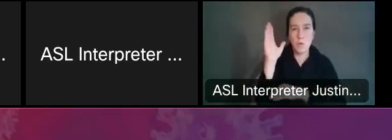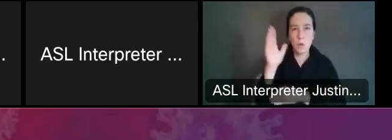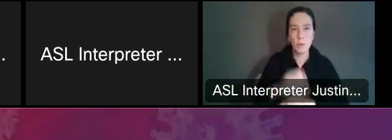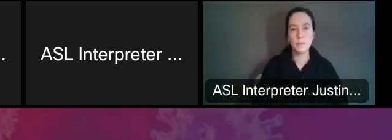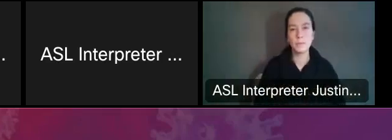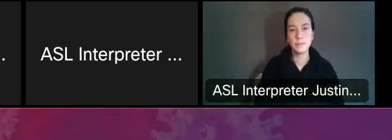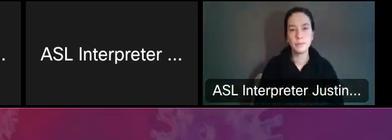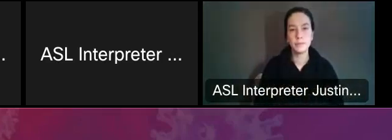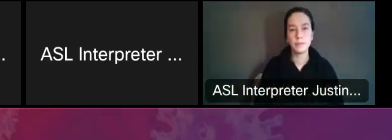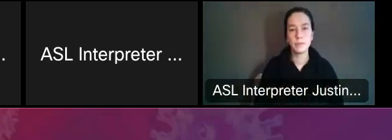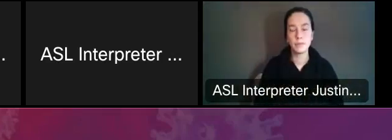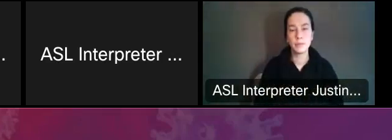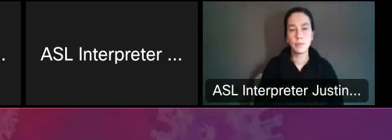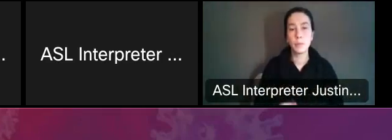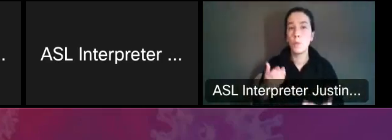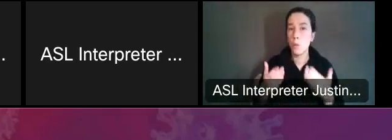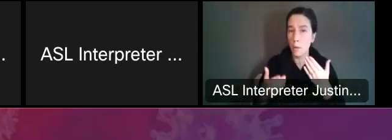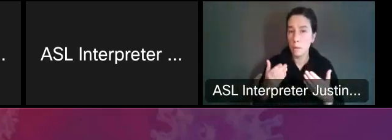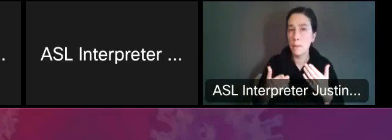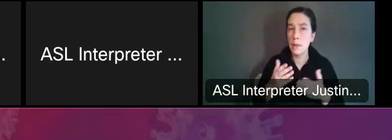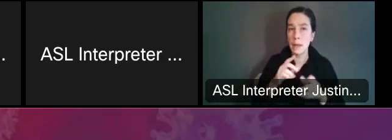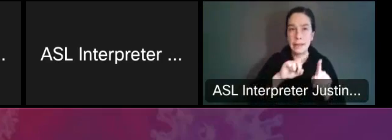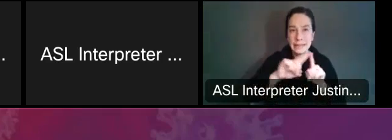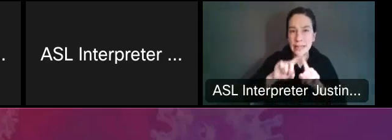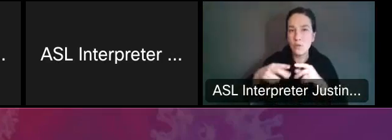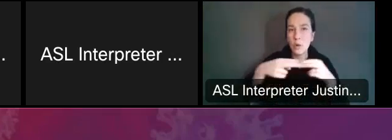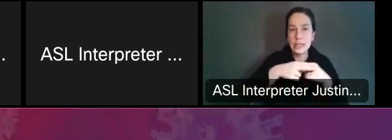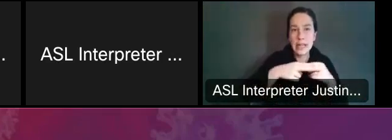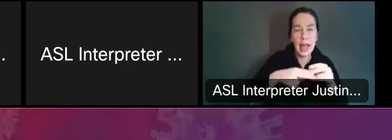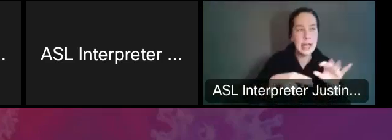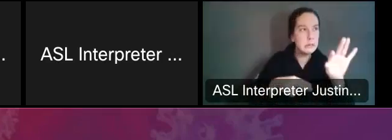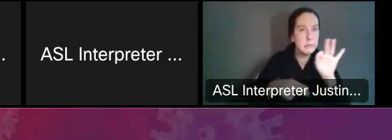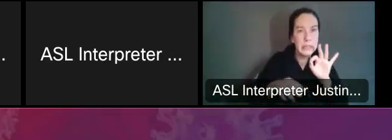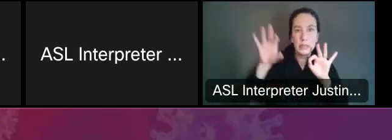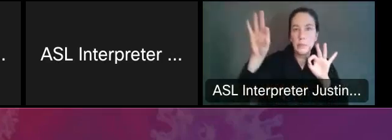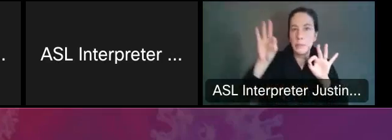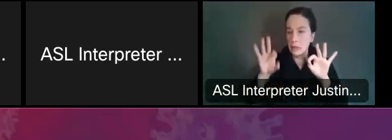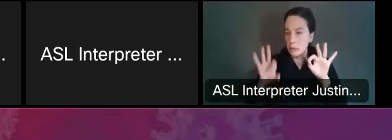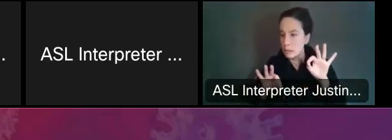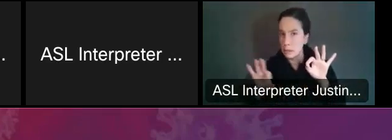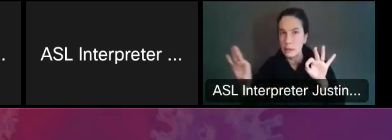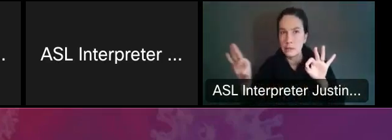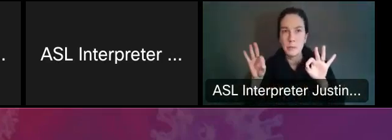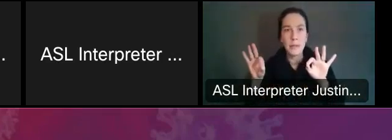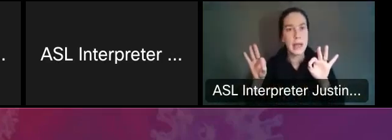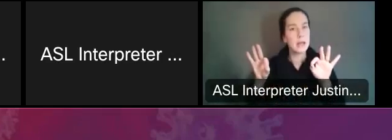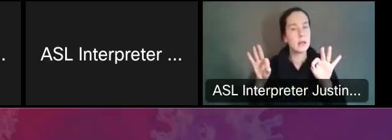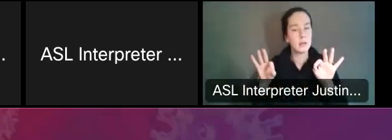From several of these slides to help you under audience understand why there are concerns in hesitancy around vaccines.